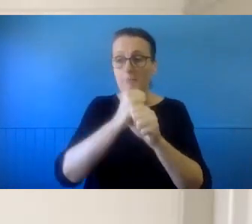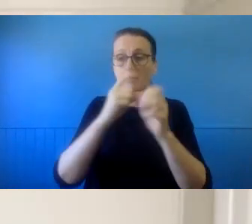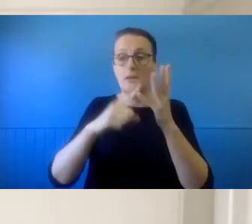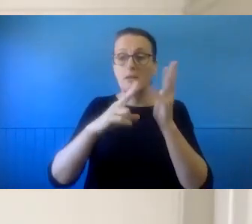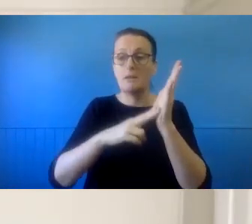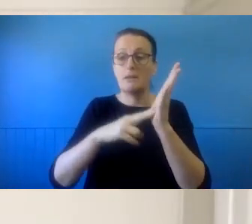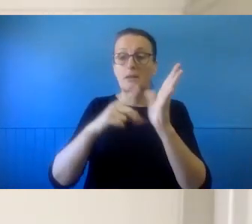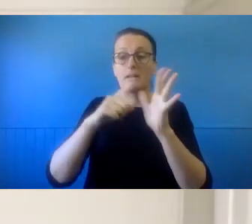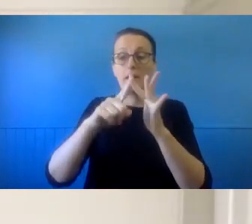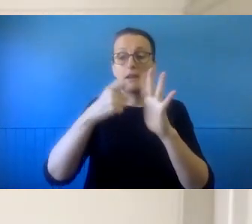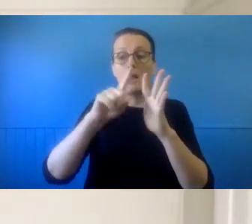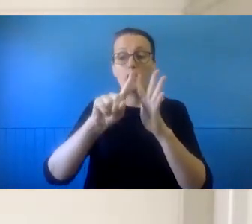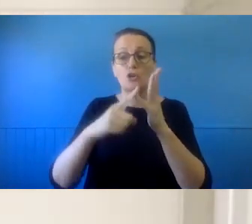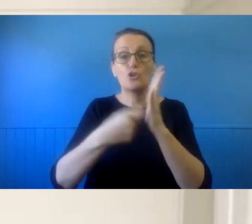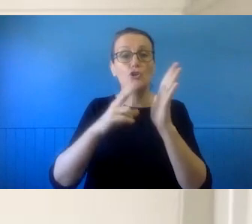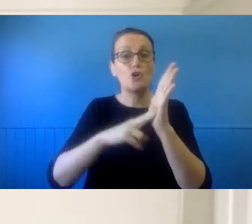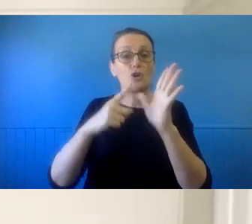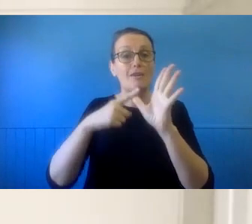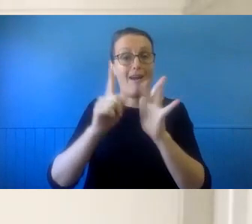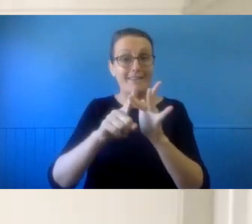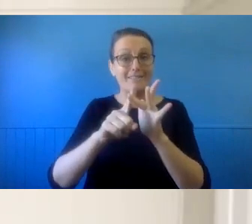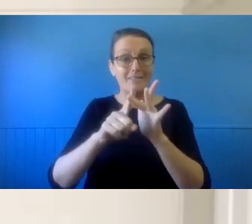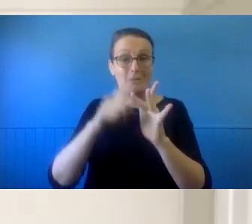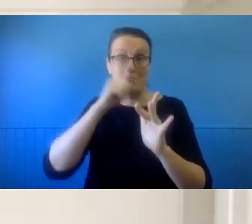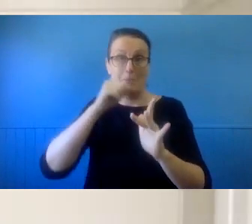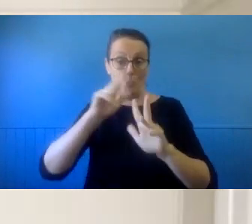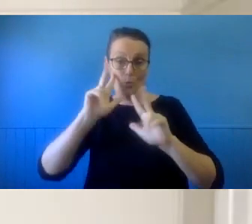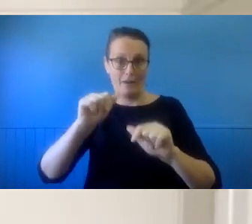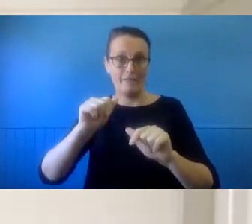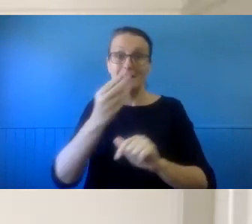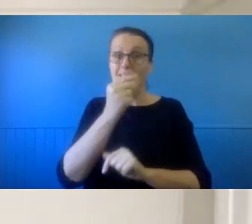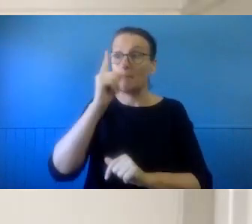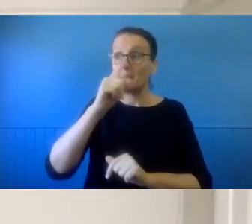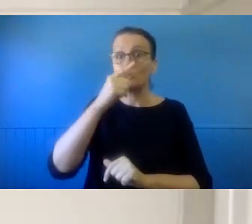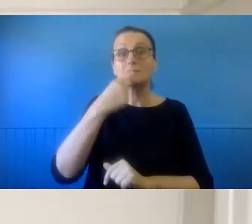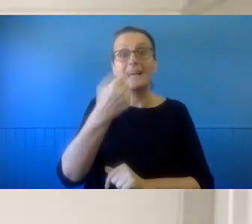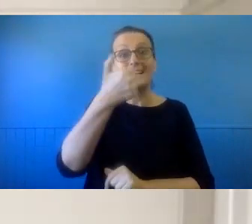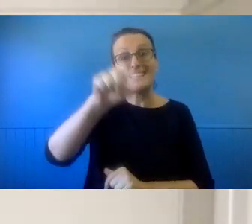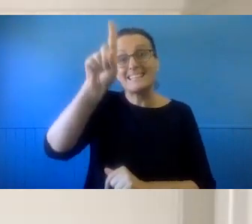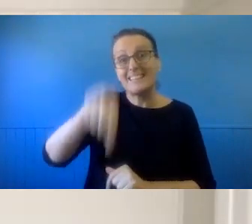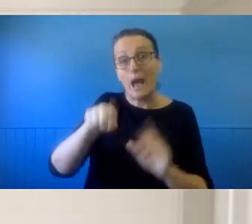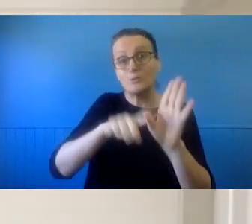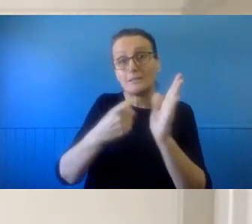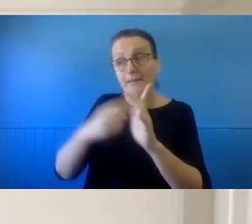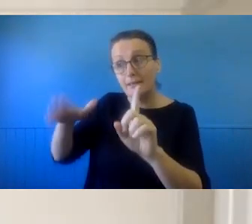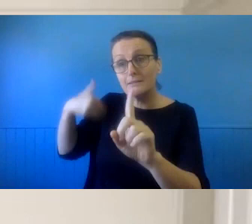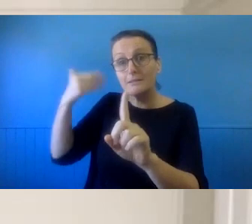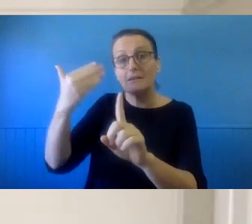some say 60,000 years, but my First Nations brothers and sisters say, Ananth, it is actually forever >>